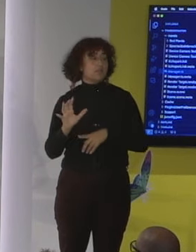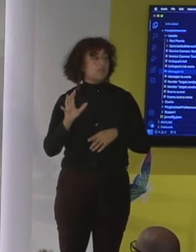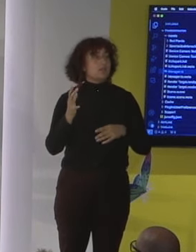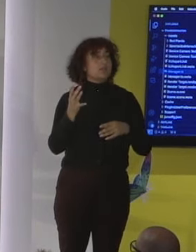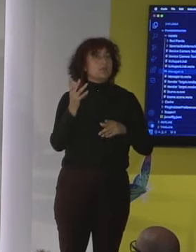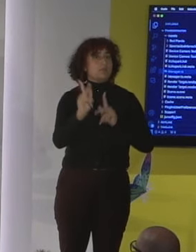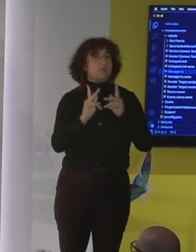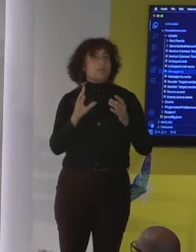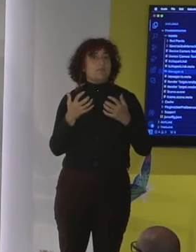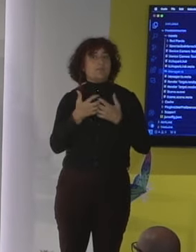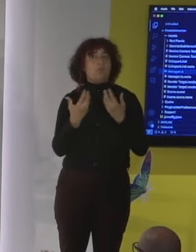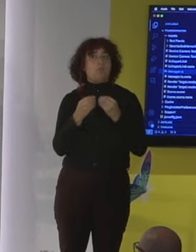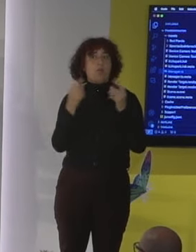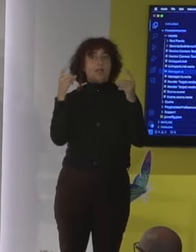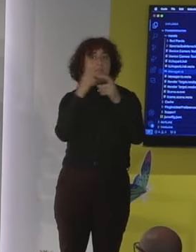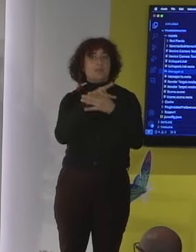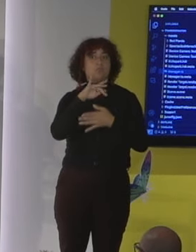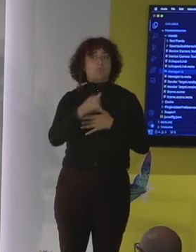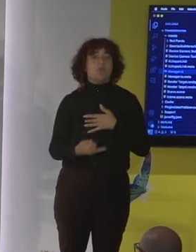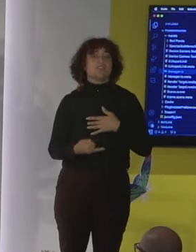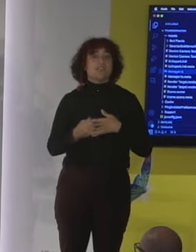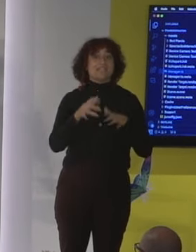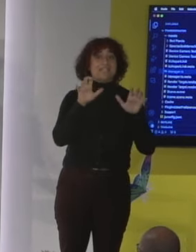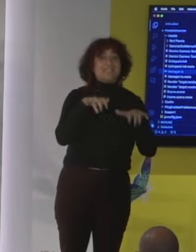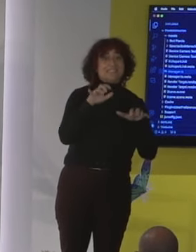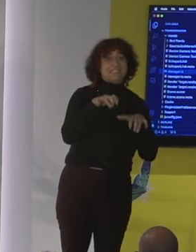And TypeScript makes that a lot easier than JavaScript with type safety and whatnot.